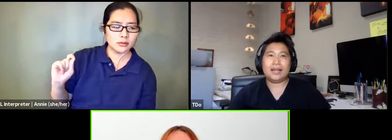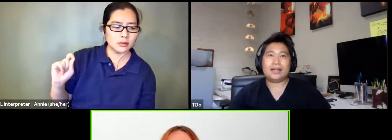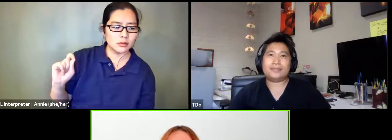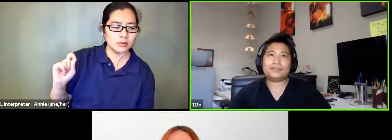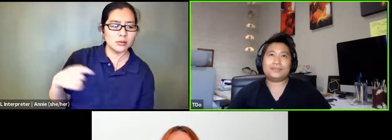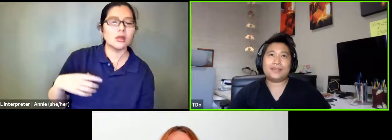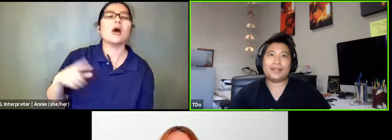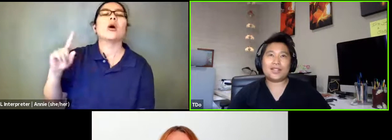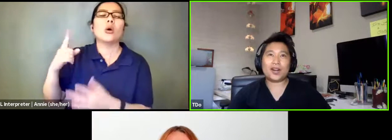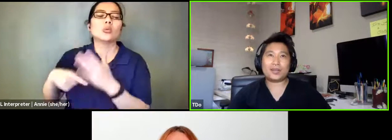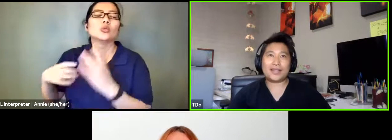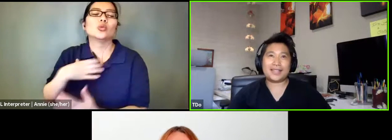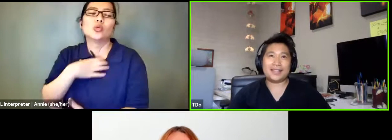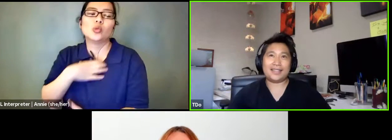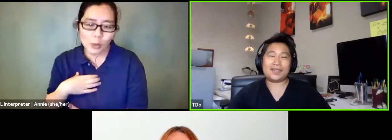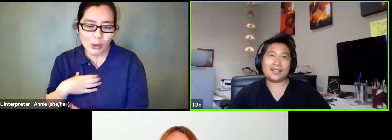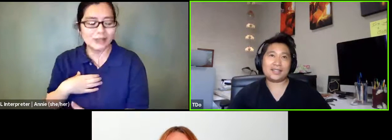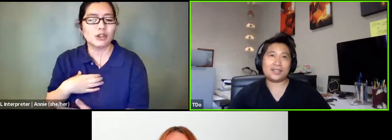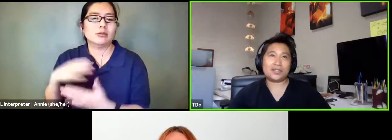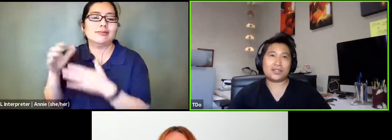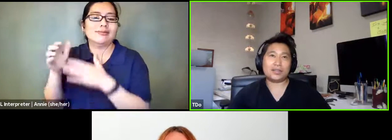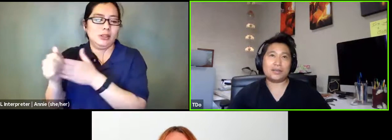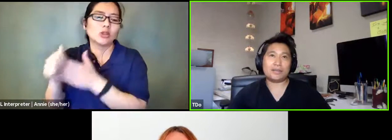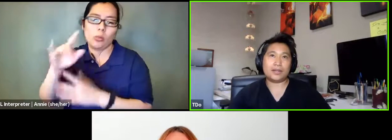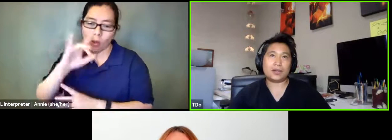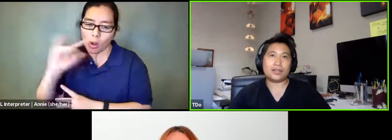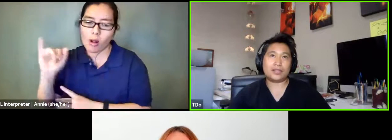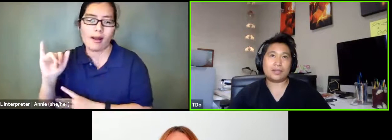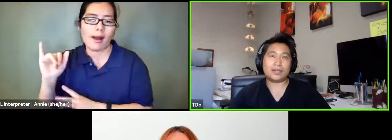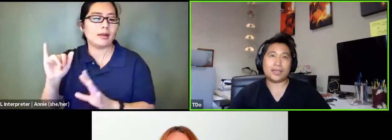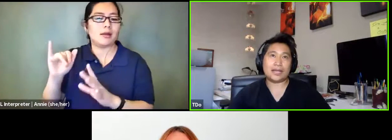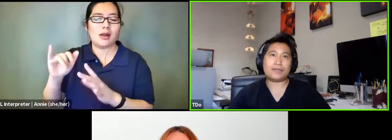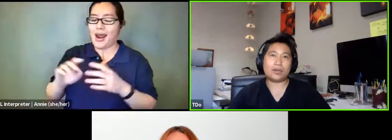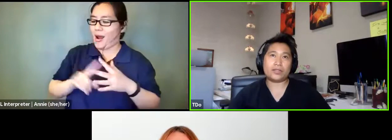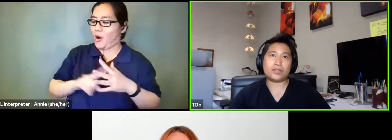TDo: It is hard because I think they have done such a great job to date. I have always